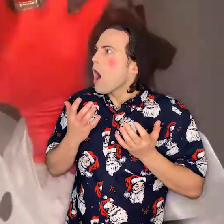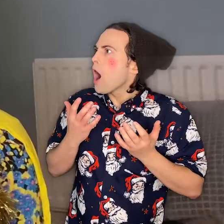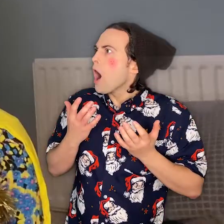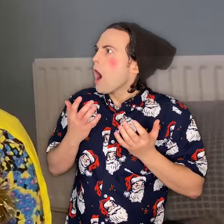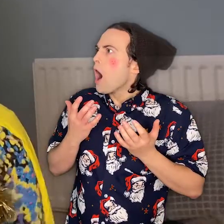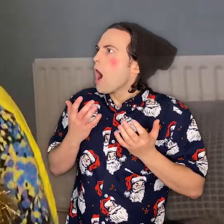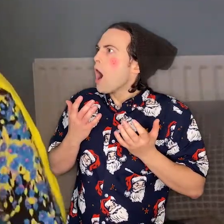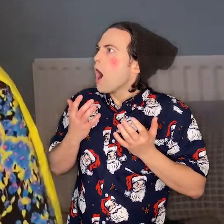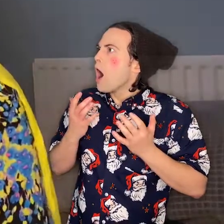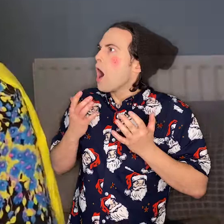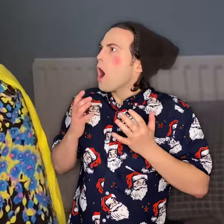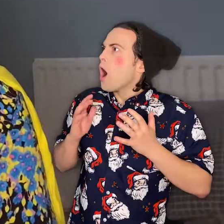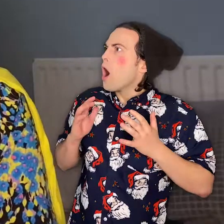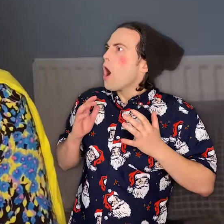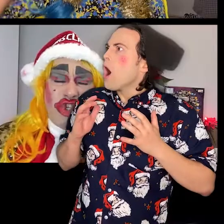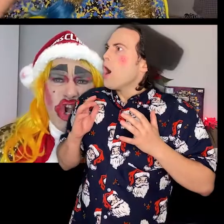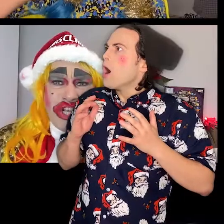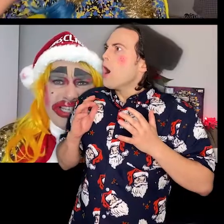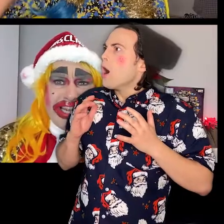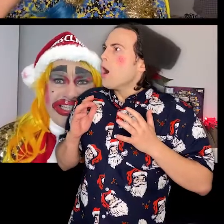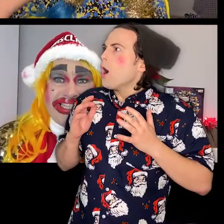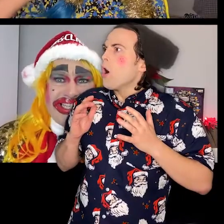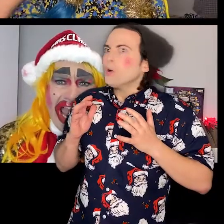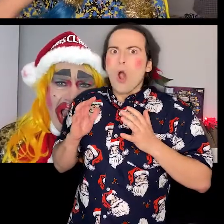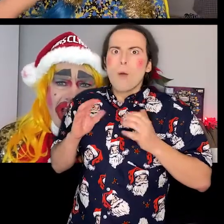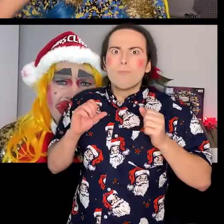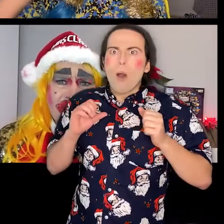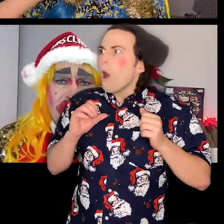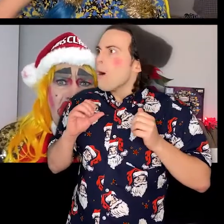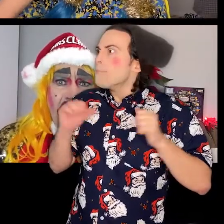Wind - Hiya Judy All - Judy Stench